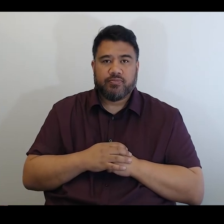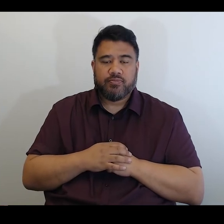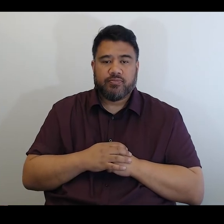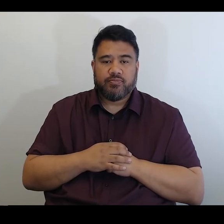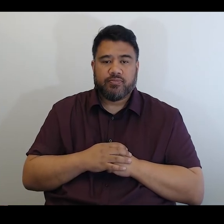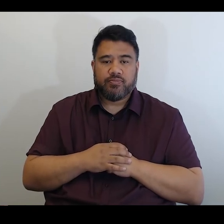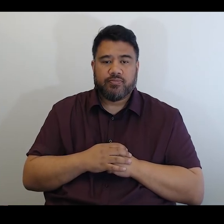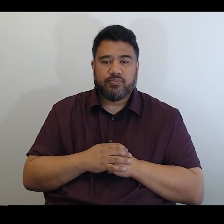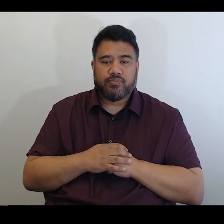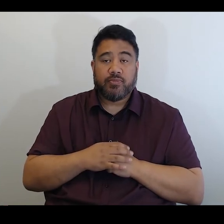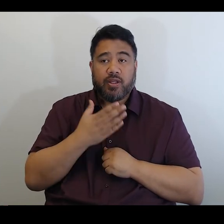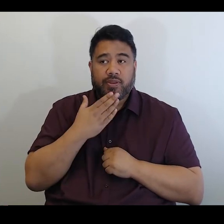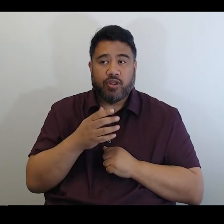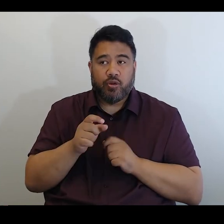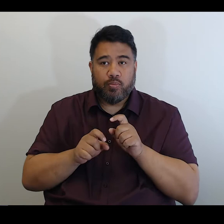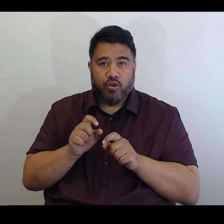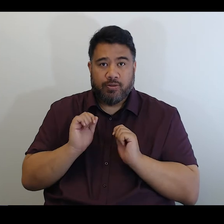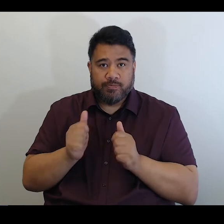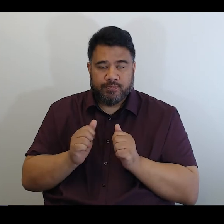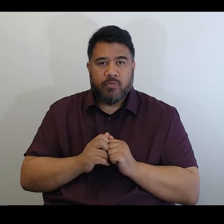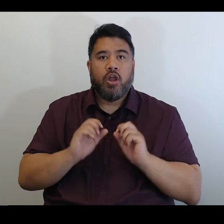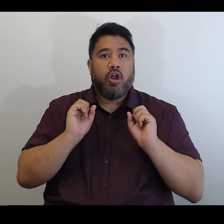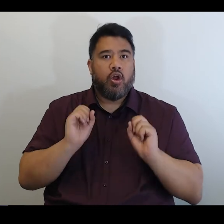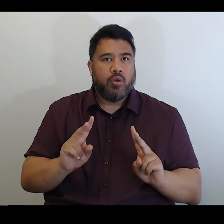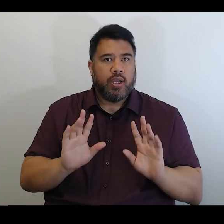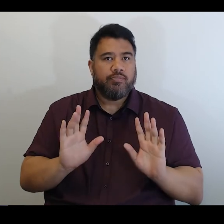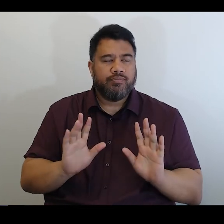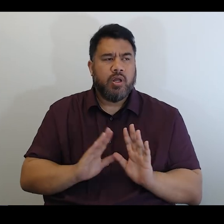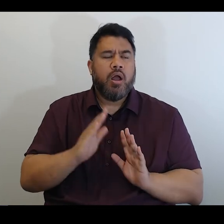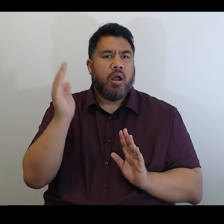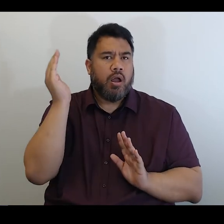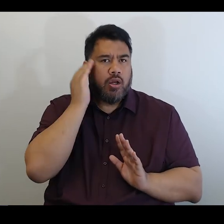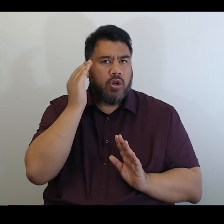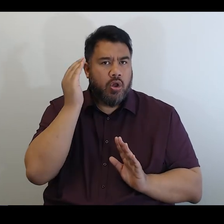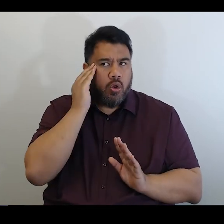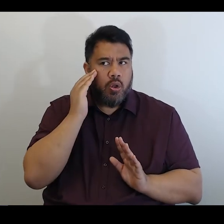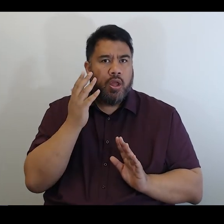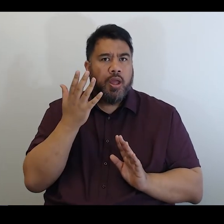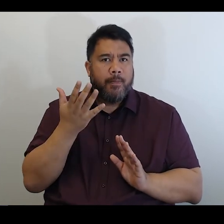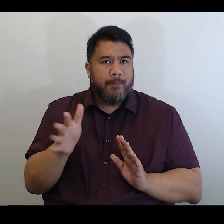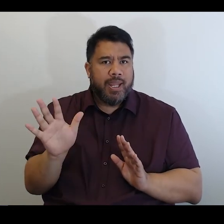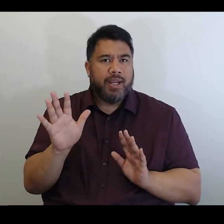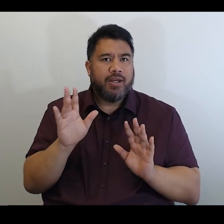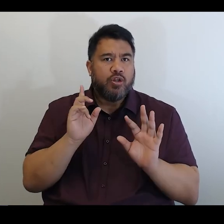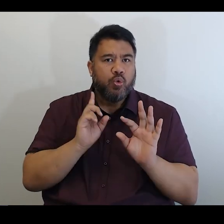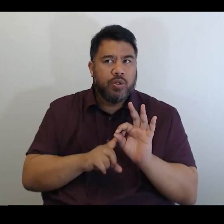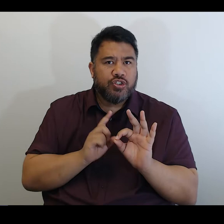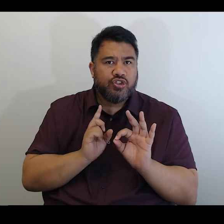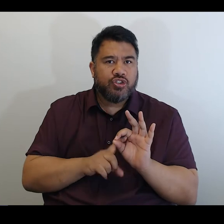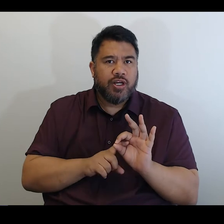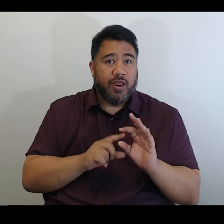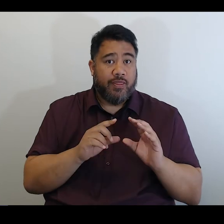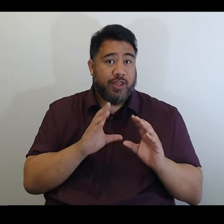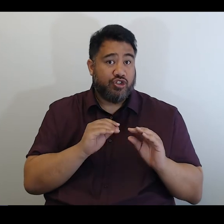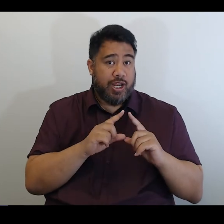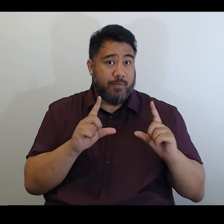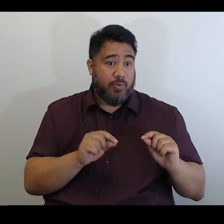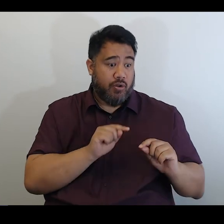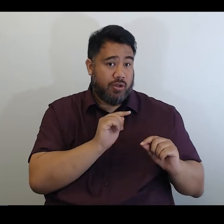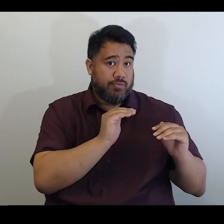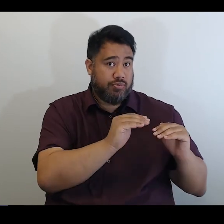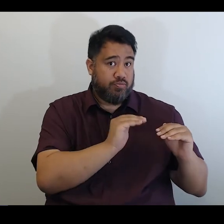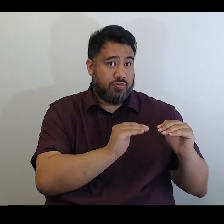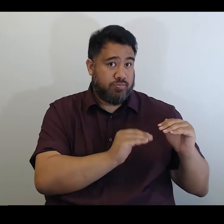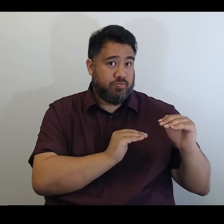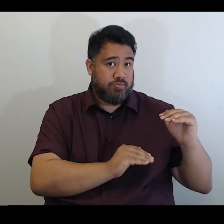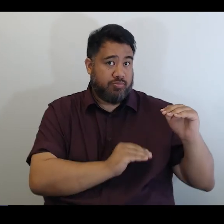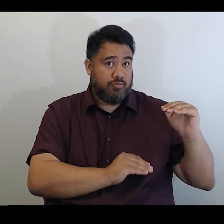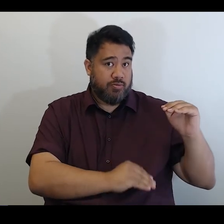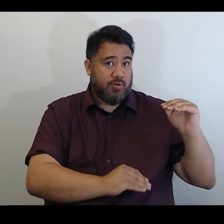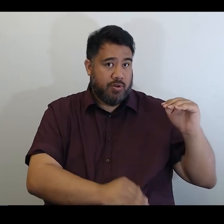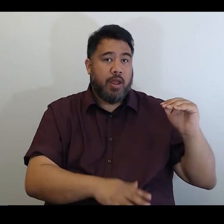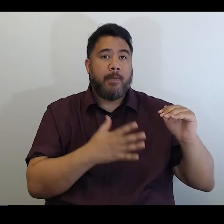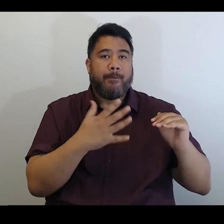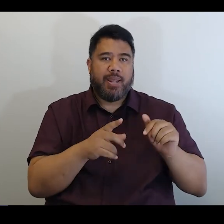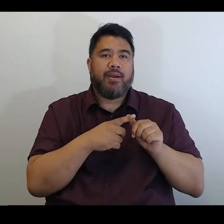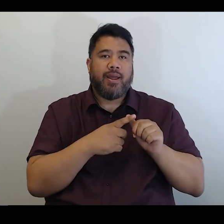Now I know that the year has been quite a few questions in the chat and some of those have been answered by chat, but for those ones that haven't,